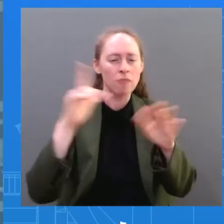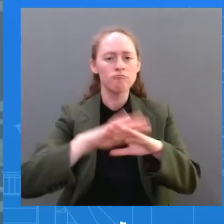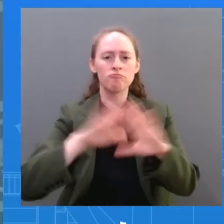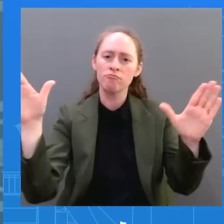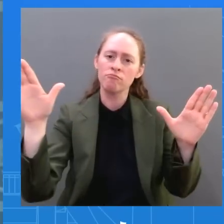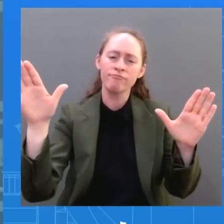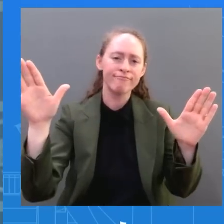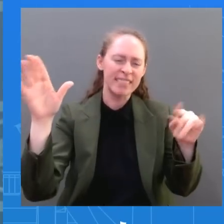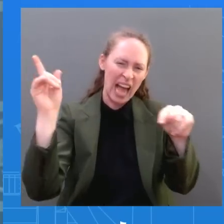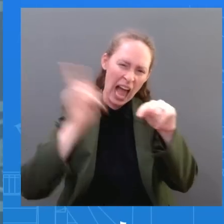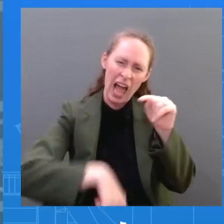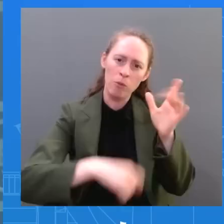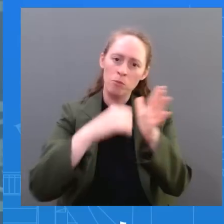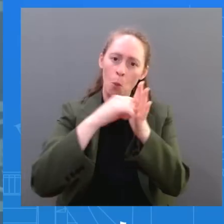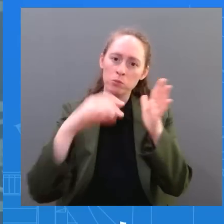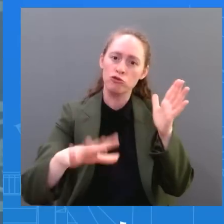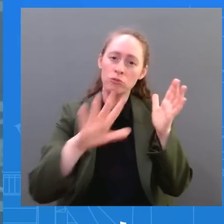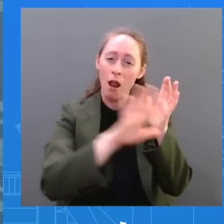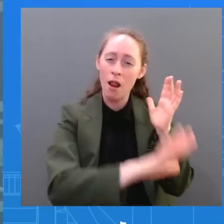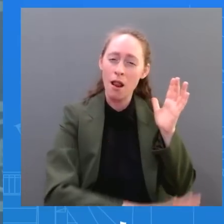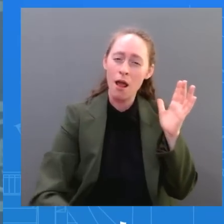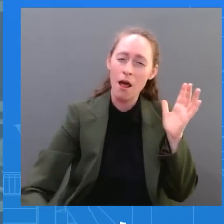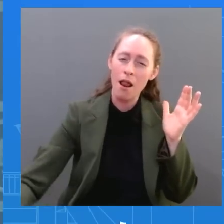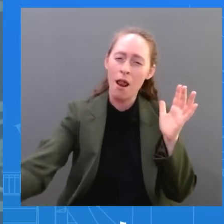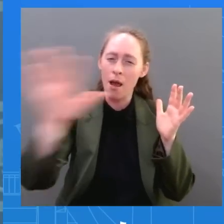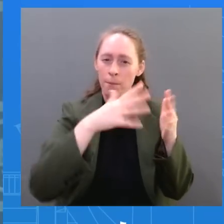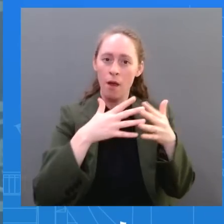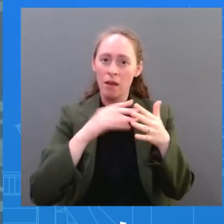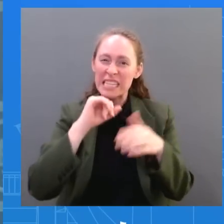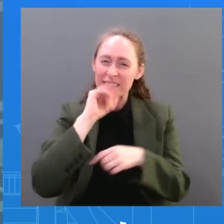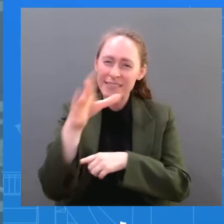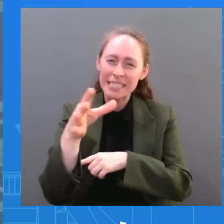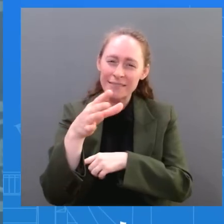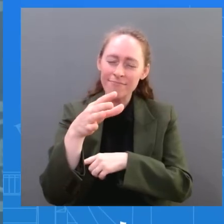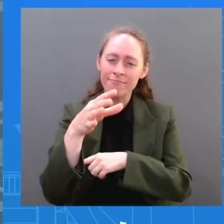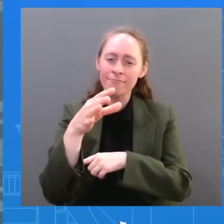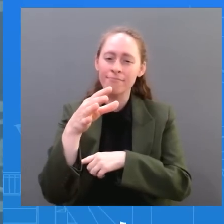He cannot just do this alone; Congress needs to take action. So that's number one.